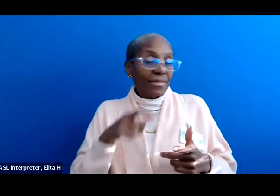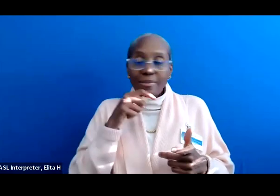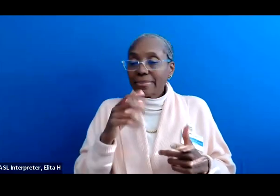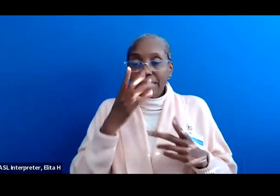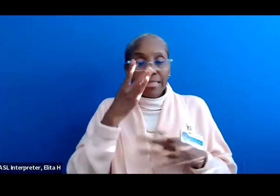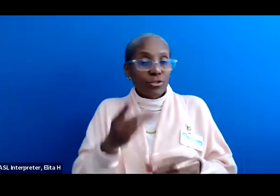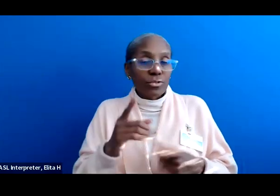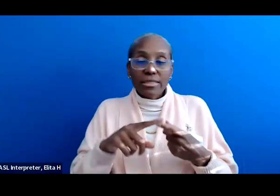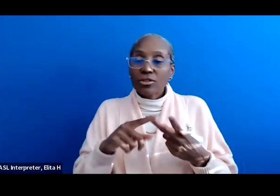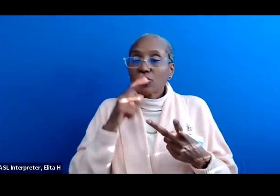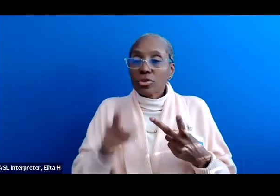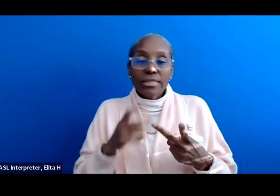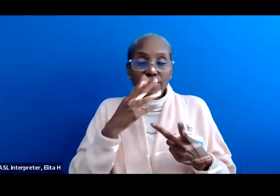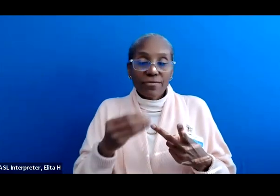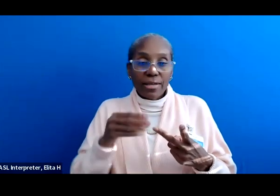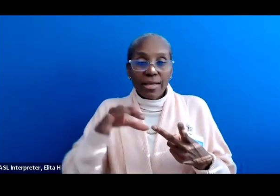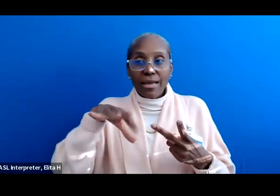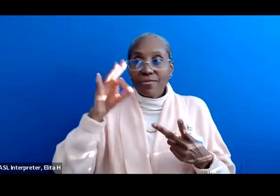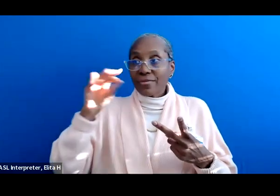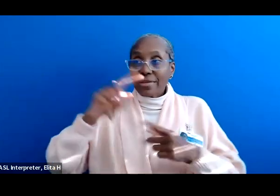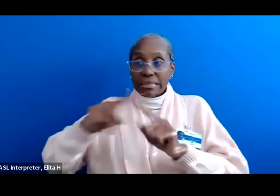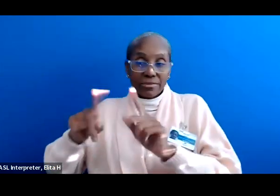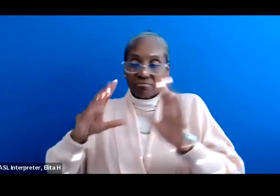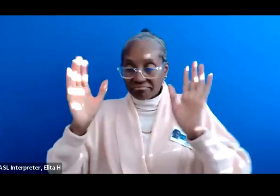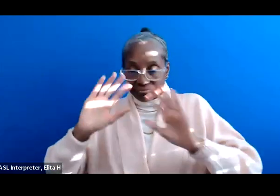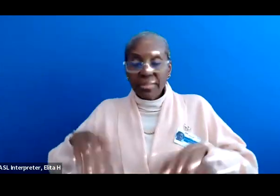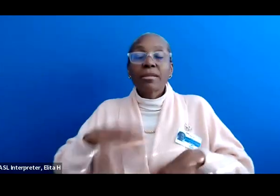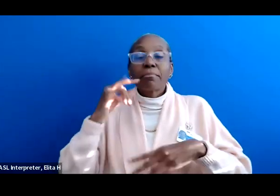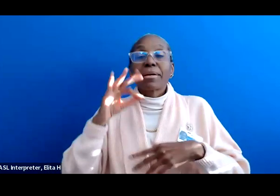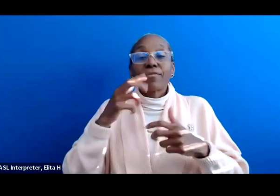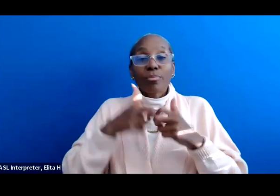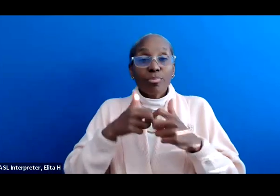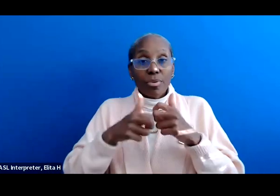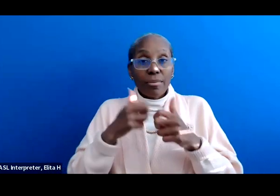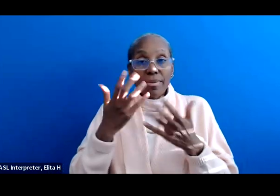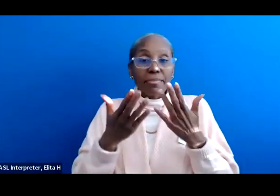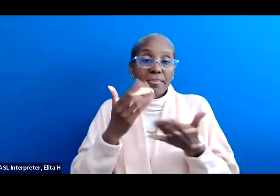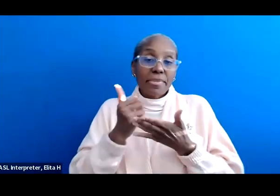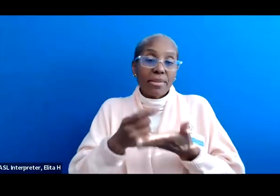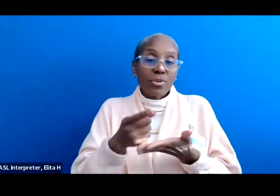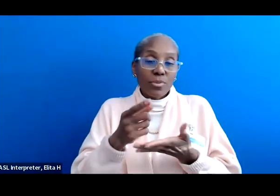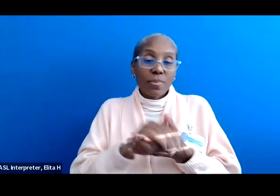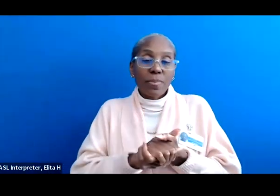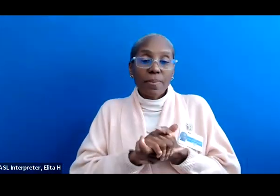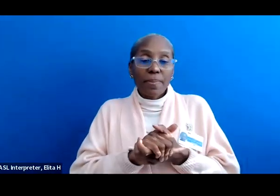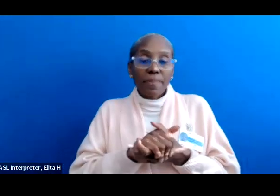You don't have to find out about any of it. But if you have a problem and there's something that might help you, read about it.